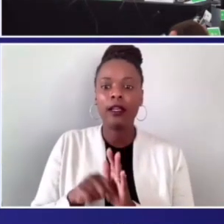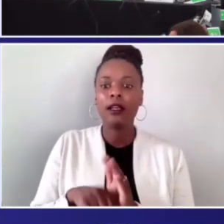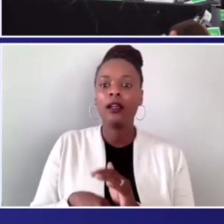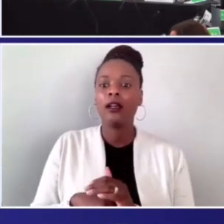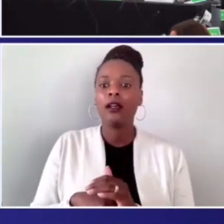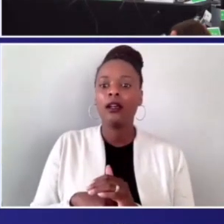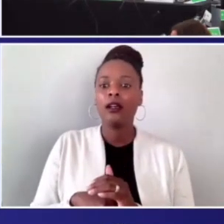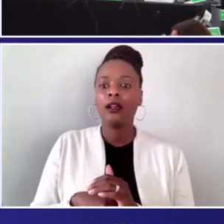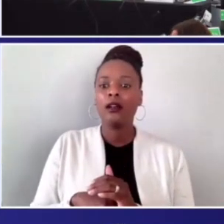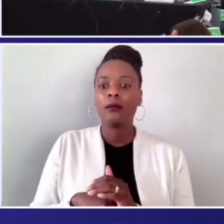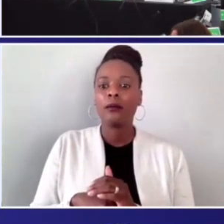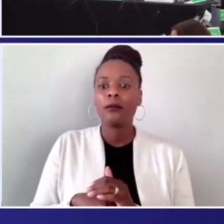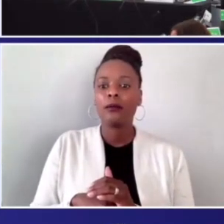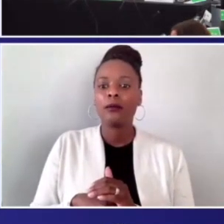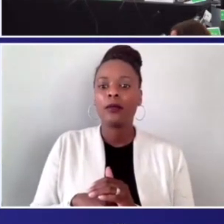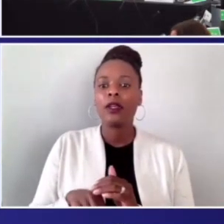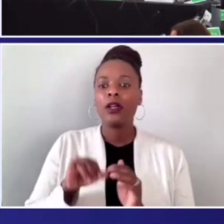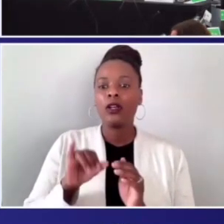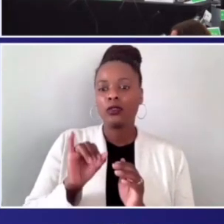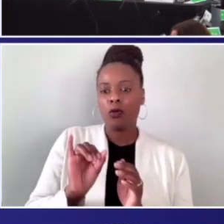Standard Repayment Plan with a ten-year